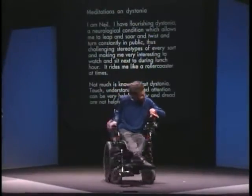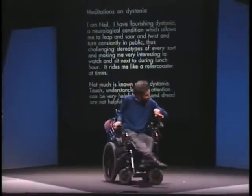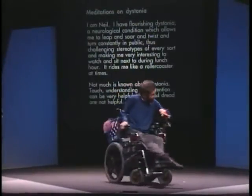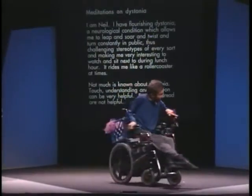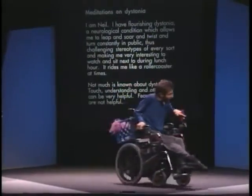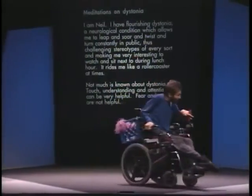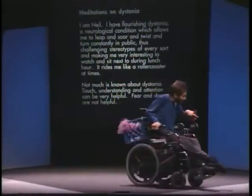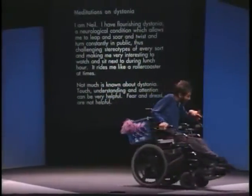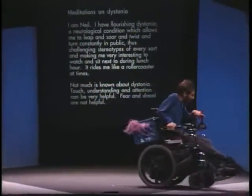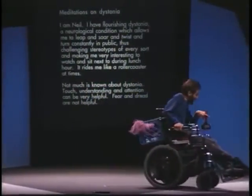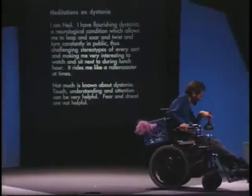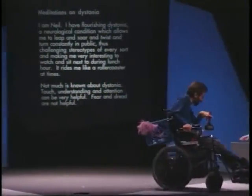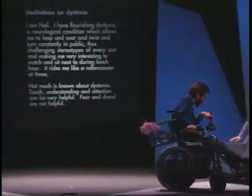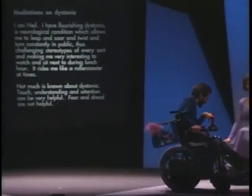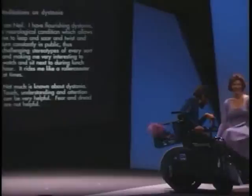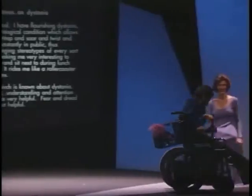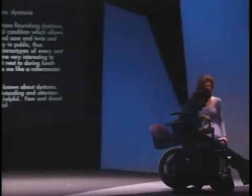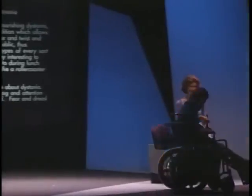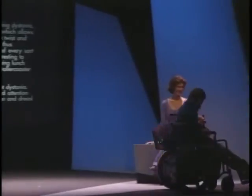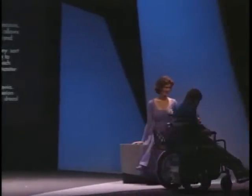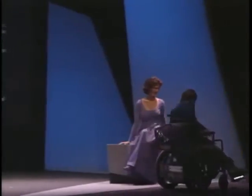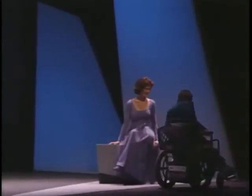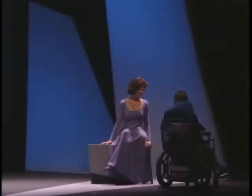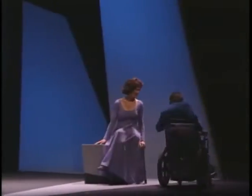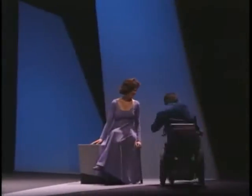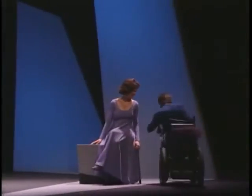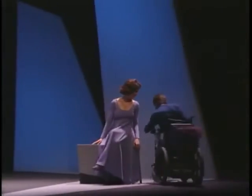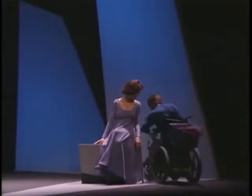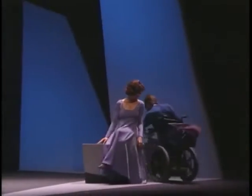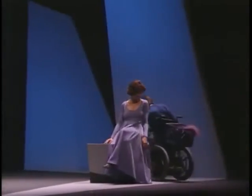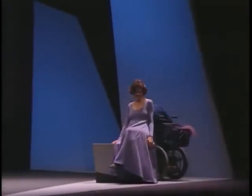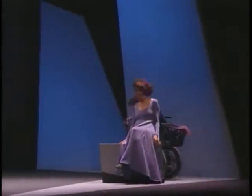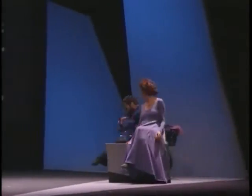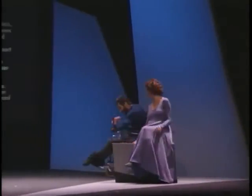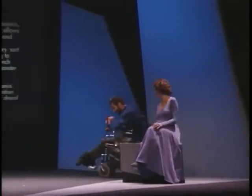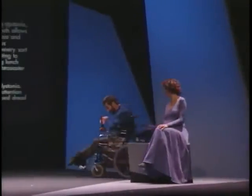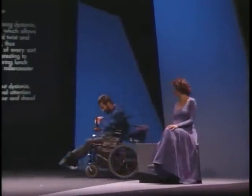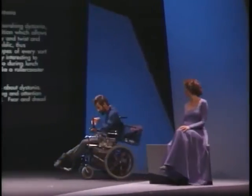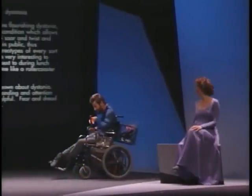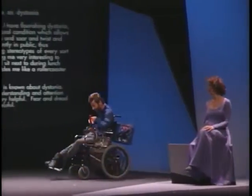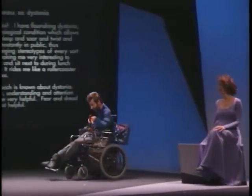times not much is known about dystonia touch understanding and attention can be